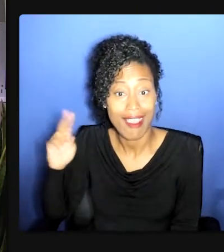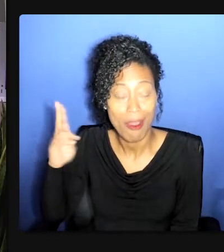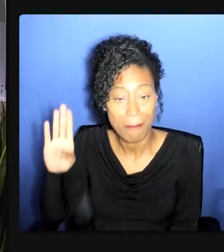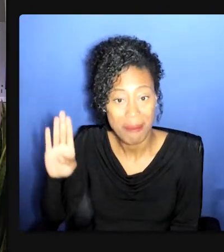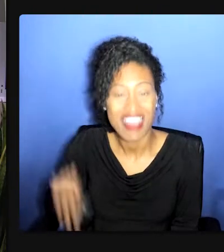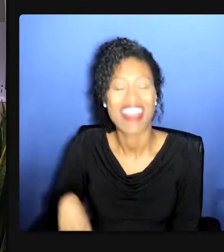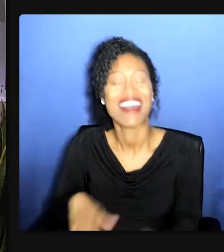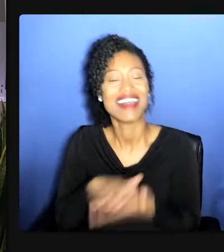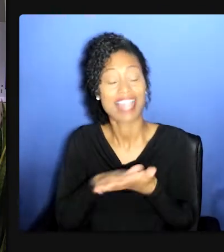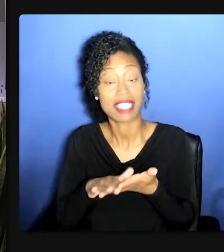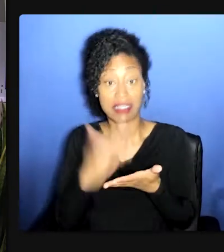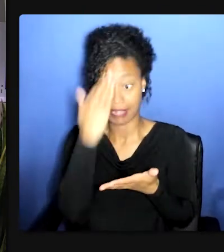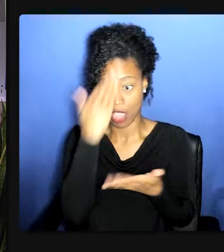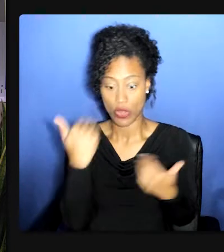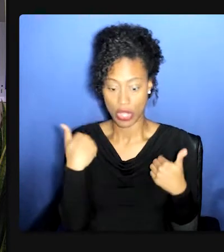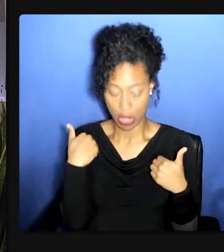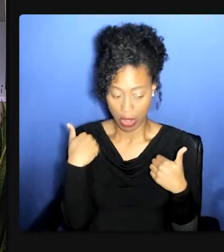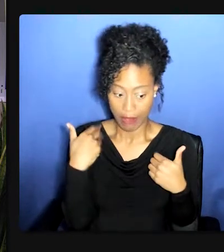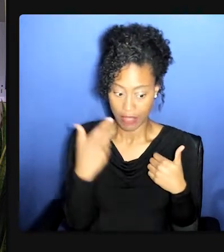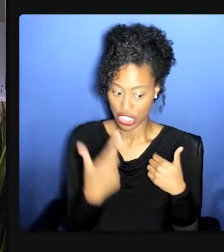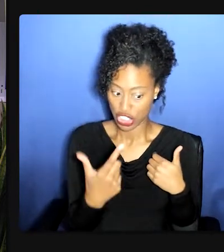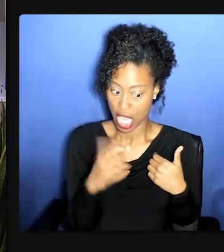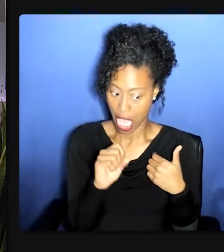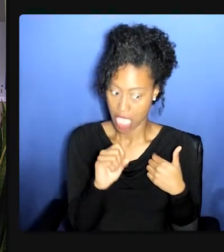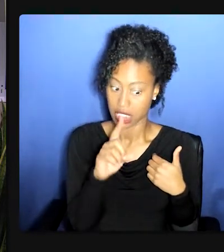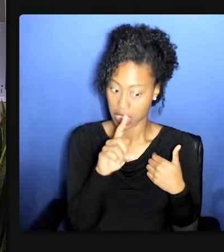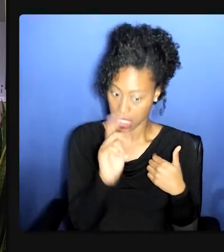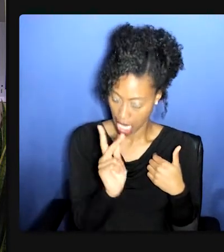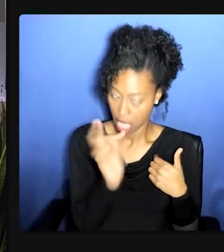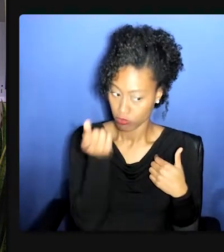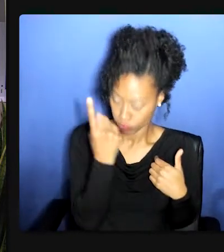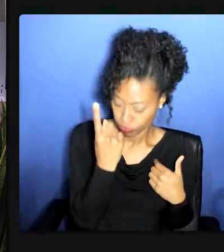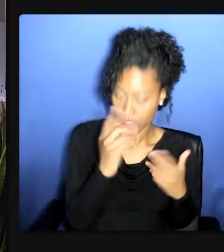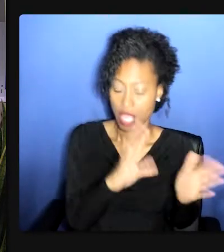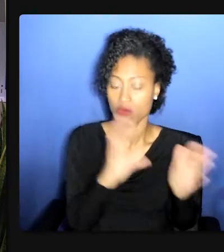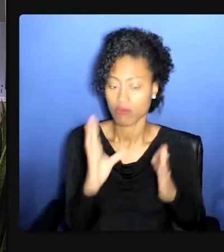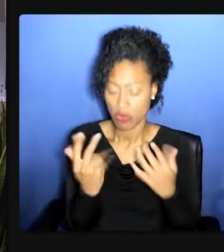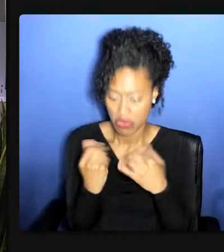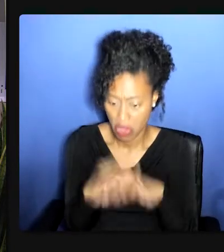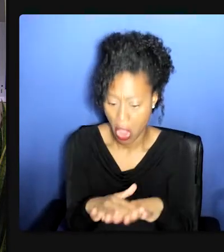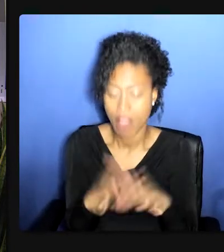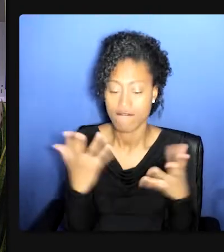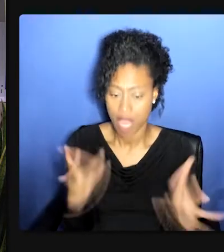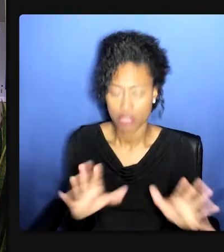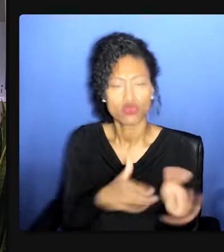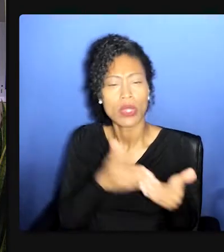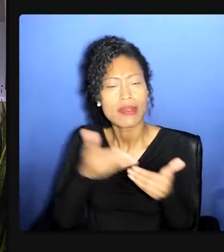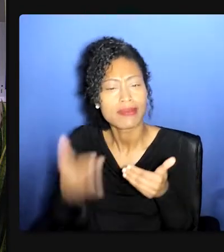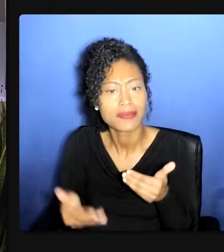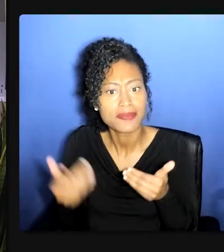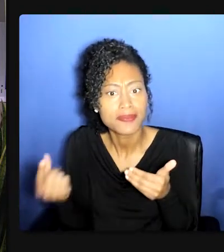Now we know what the GSDK is. Once we integrate it, what do we do next?